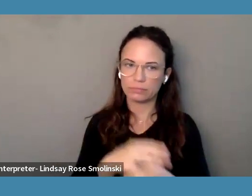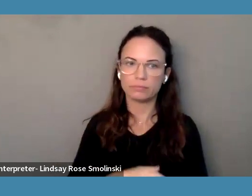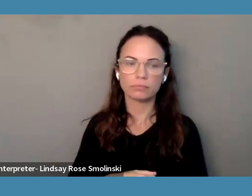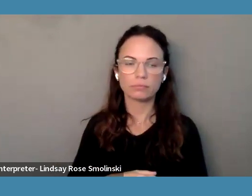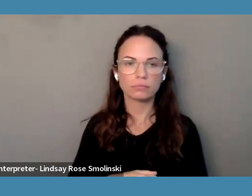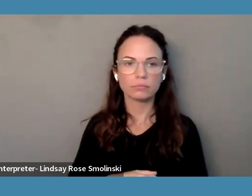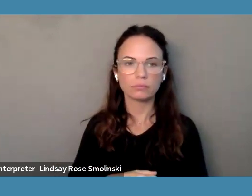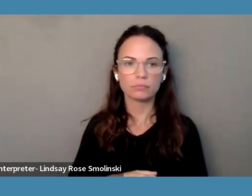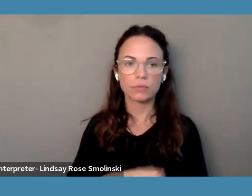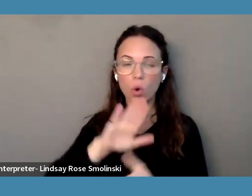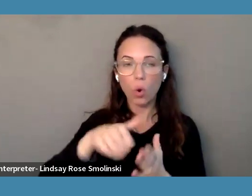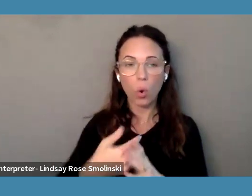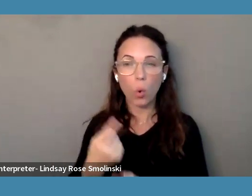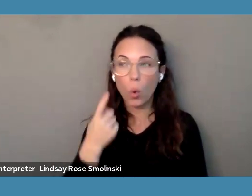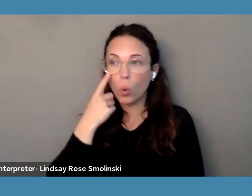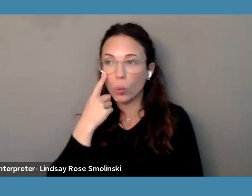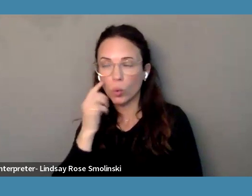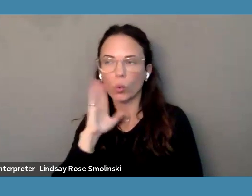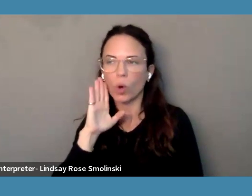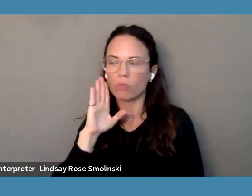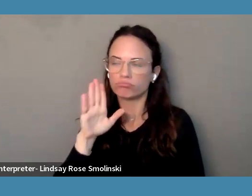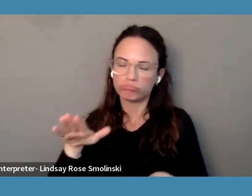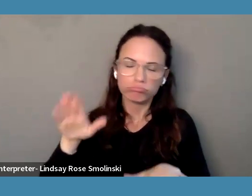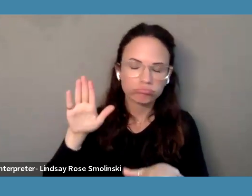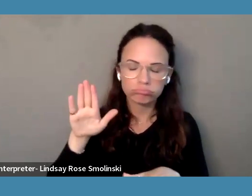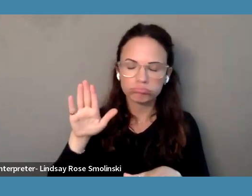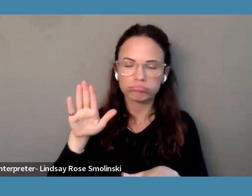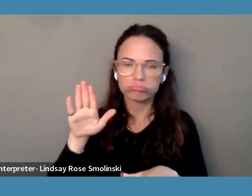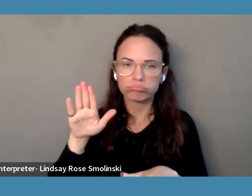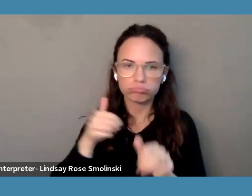So all witnesses will be sworn in prior to the fair hearing commencing.